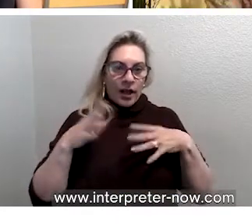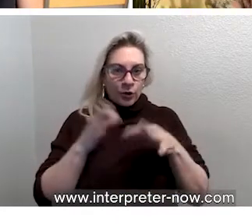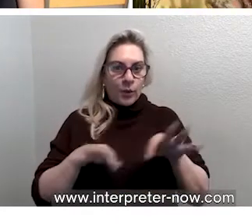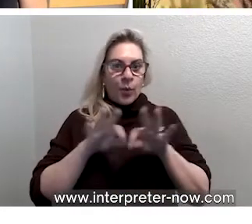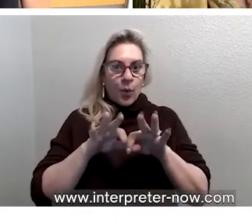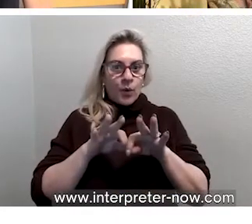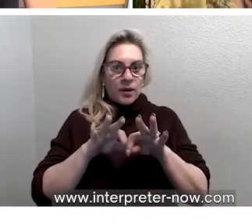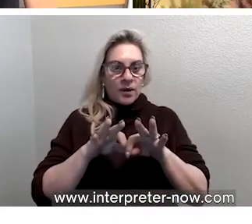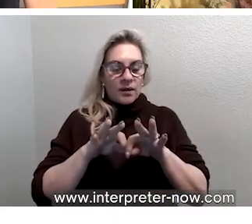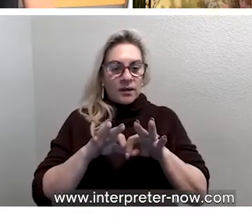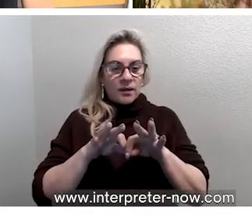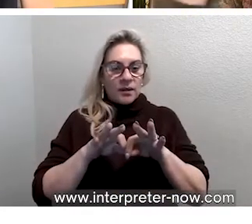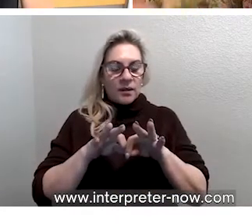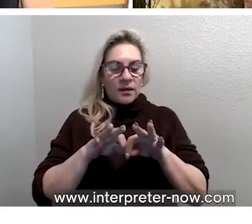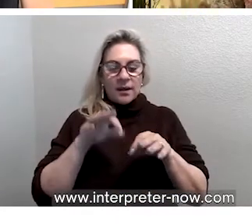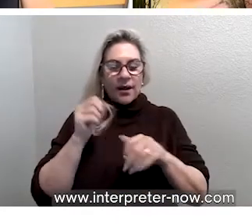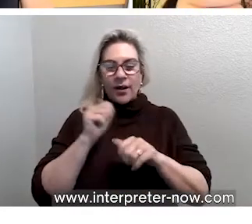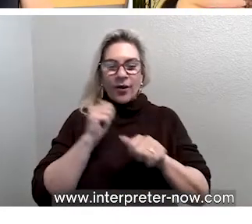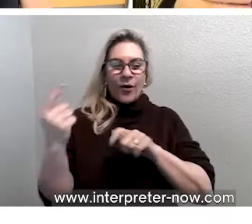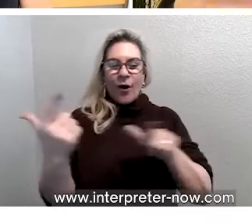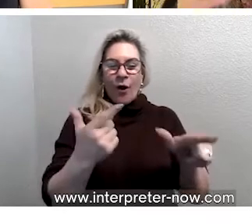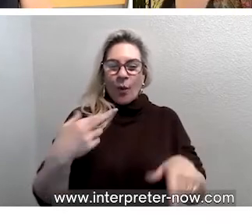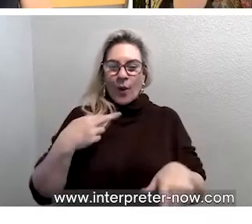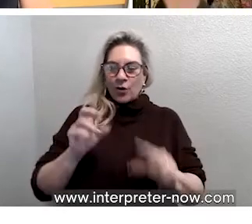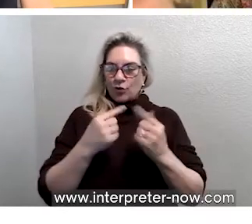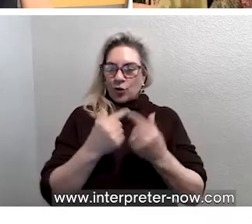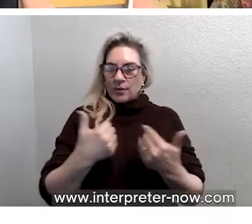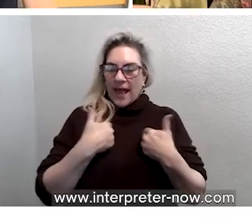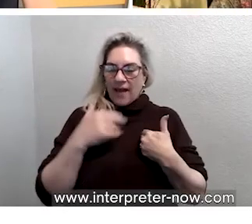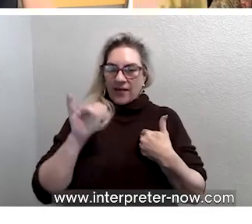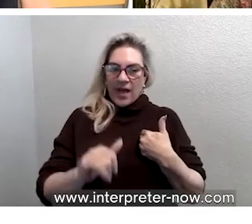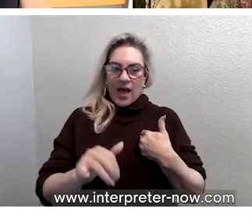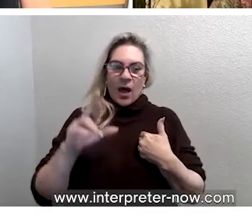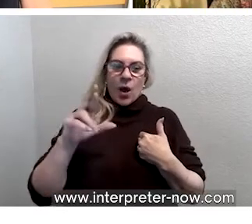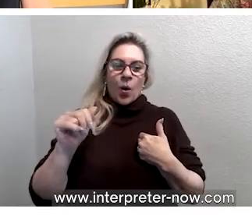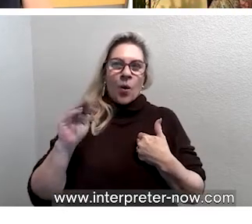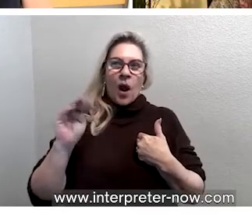if not all, religious groups or spiritual groups. Ramadan will be coming up.